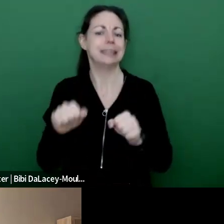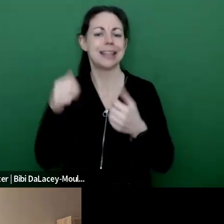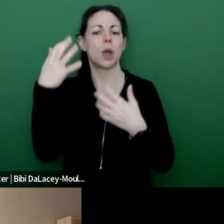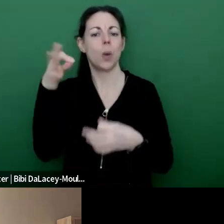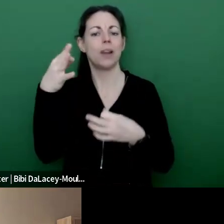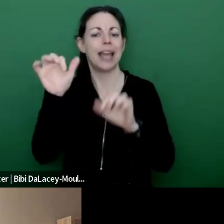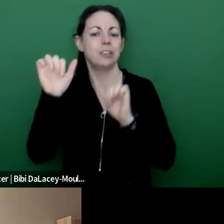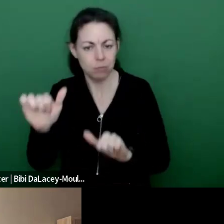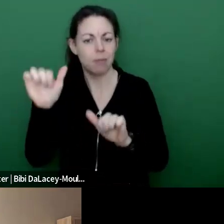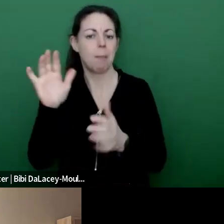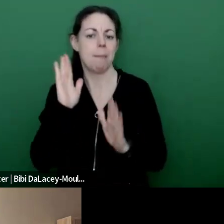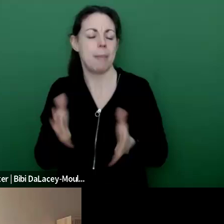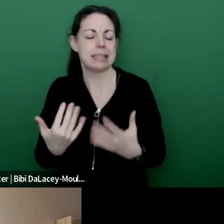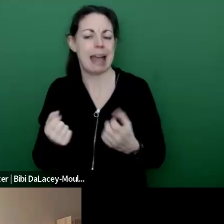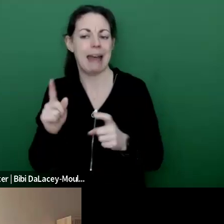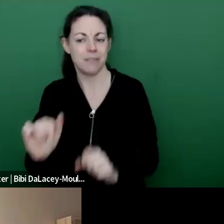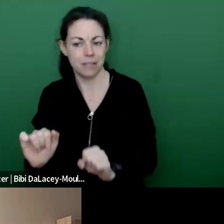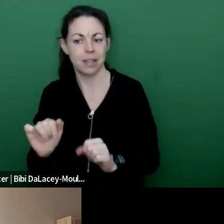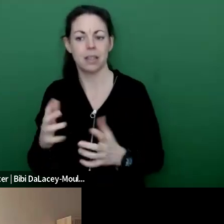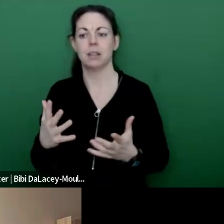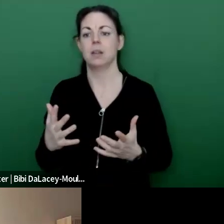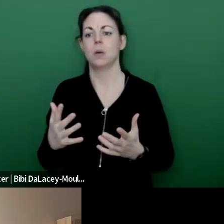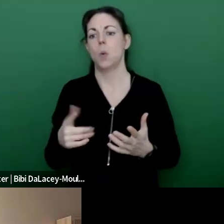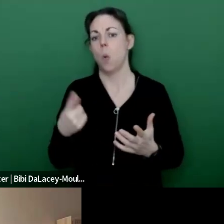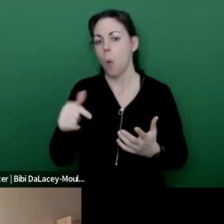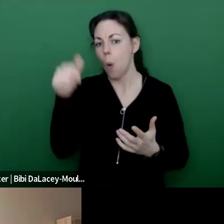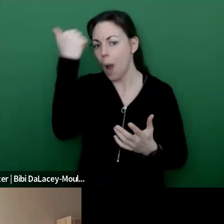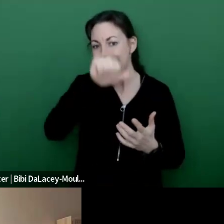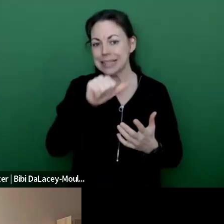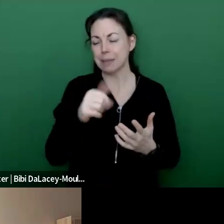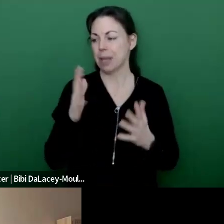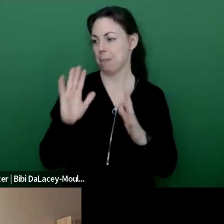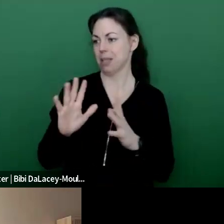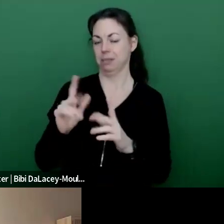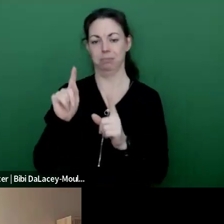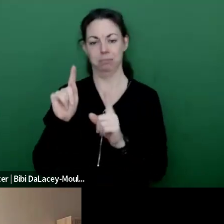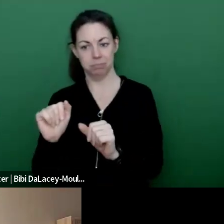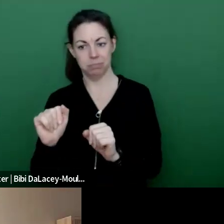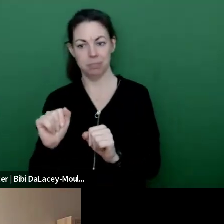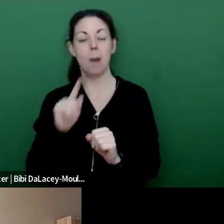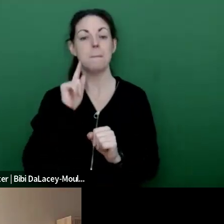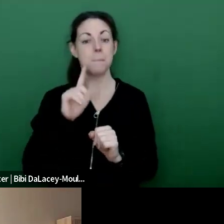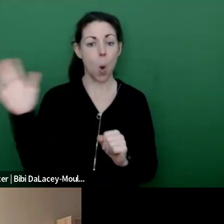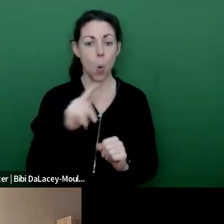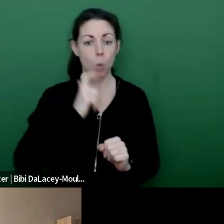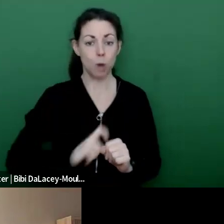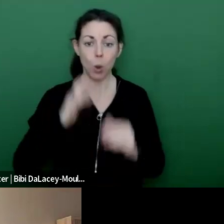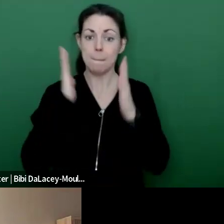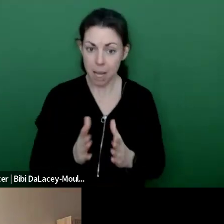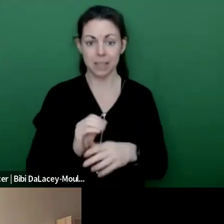professional, that specialism, or because someone is an academic. It's not because all roles inherently require that. So,